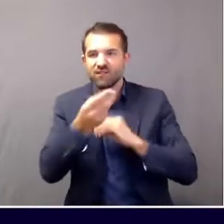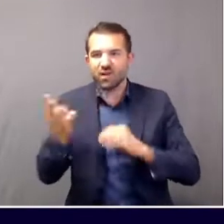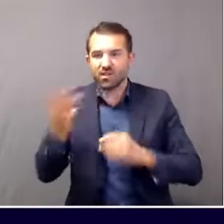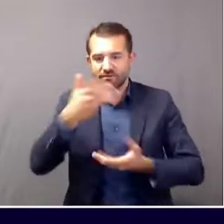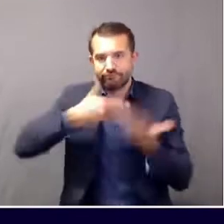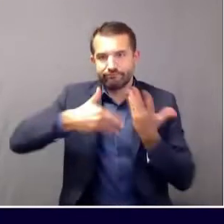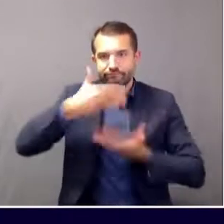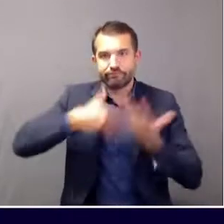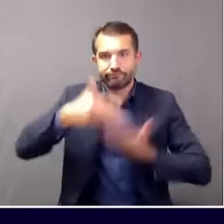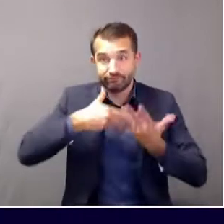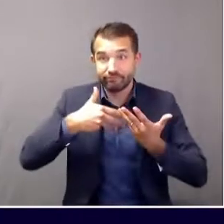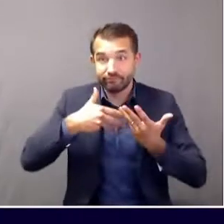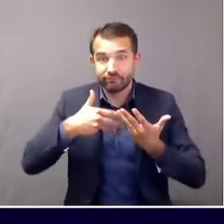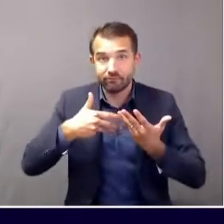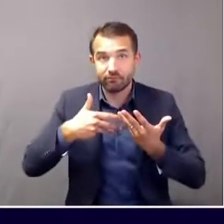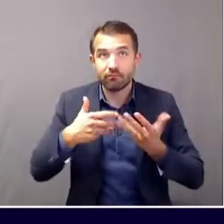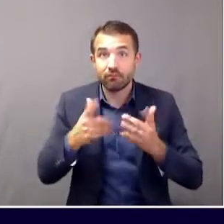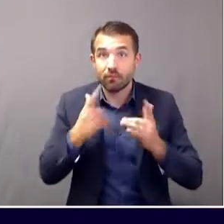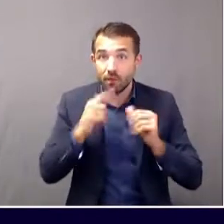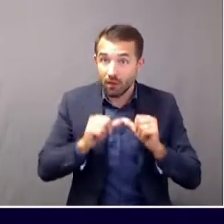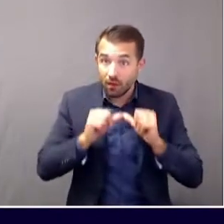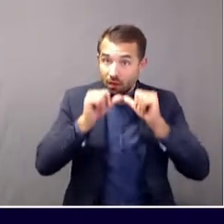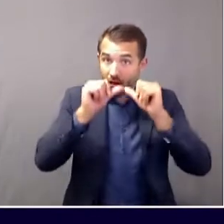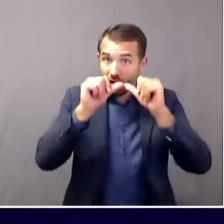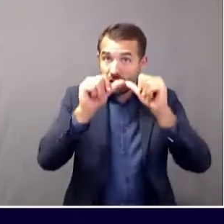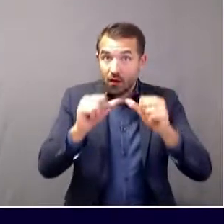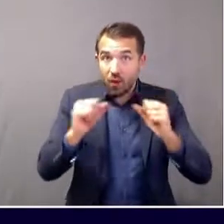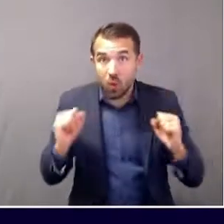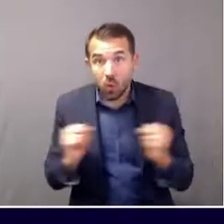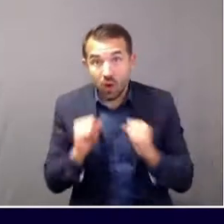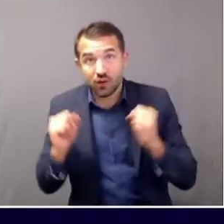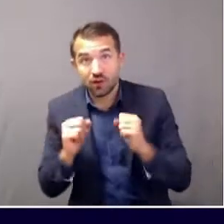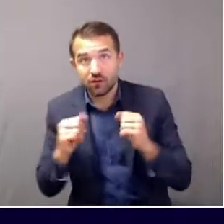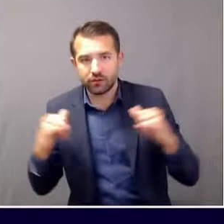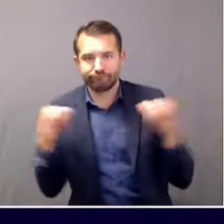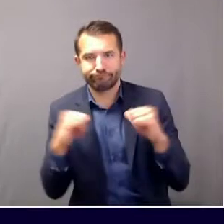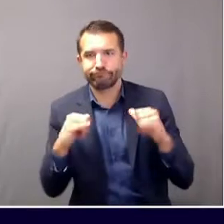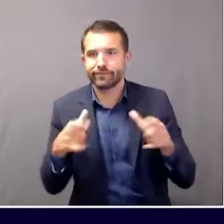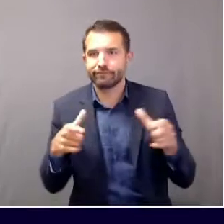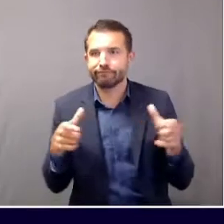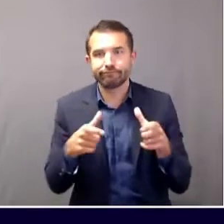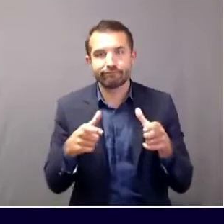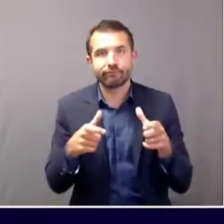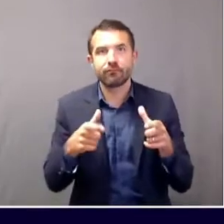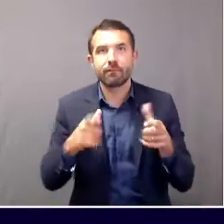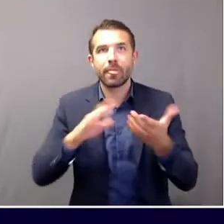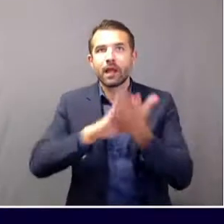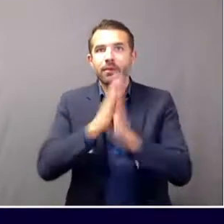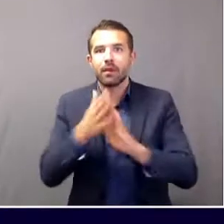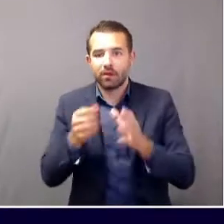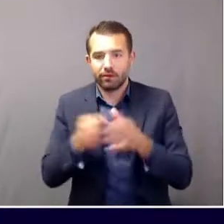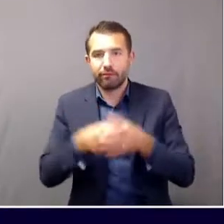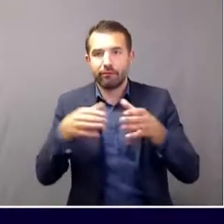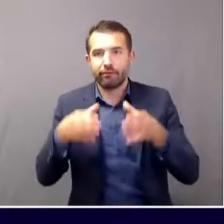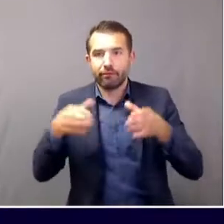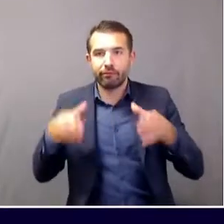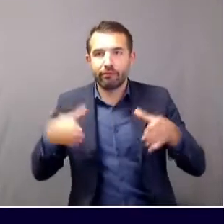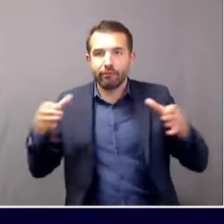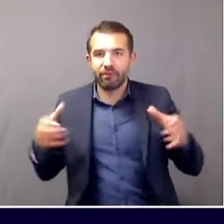sure that those discrete bubbles that B. L. don't turn into one